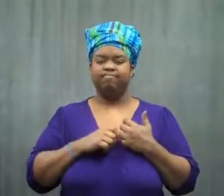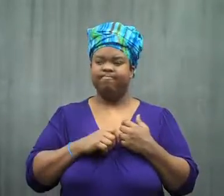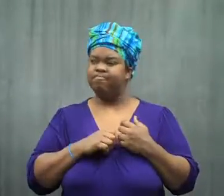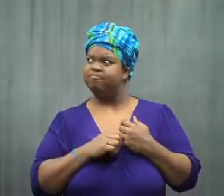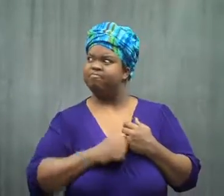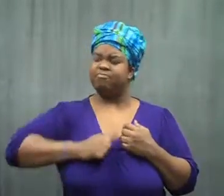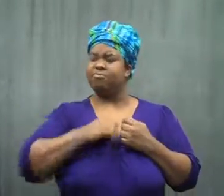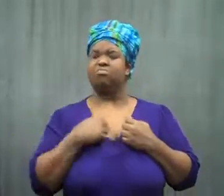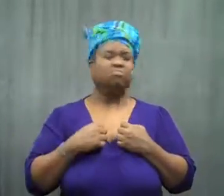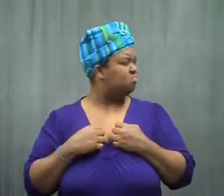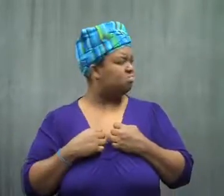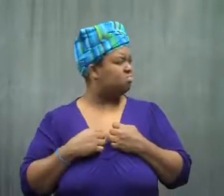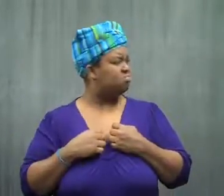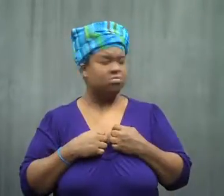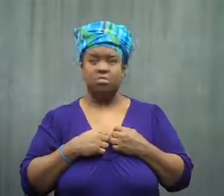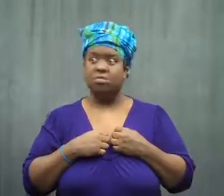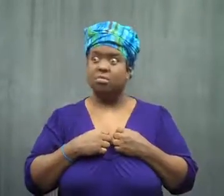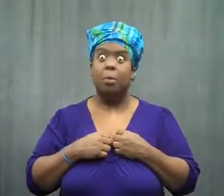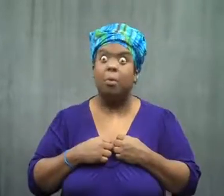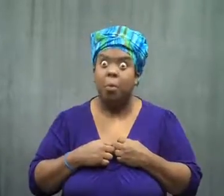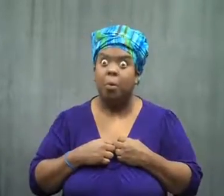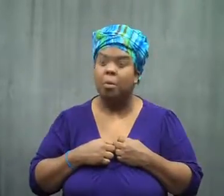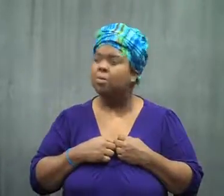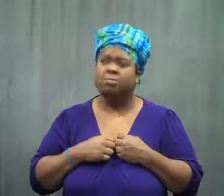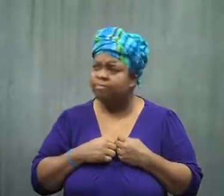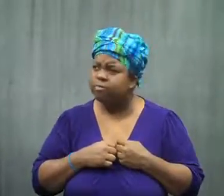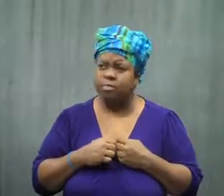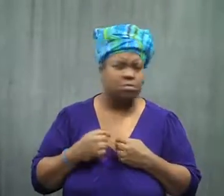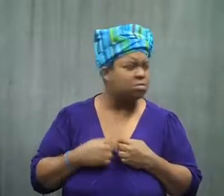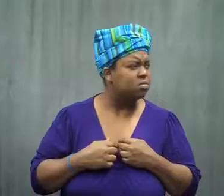She elbowed me again, and gestured at me not to stare.